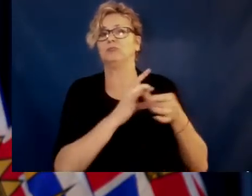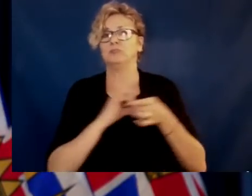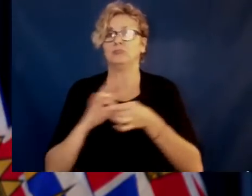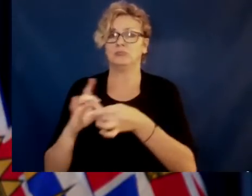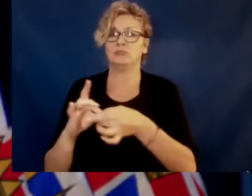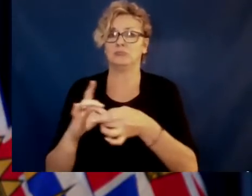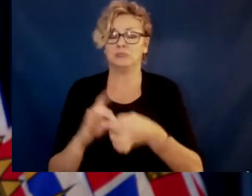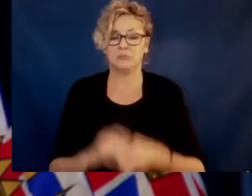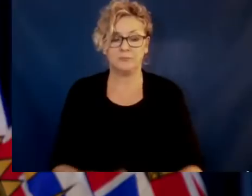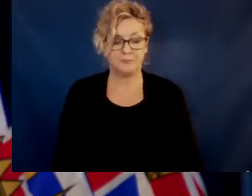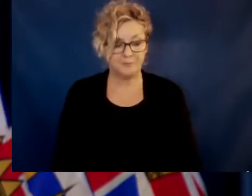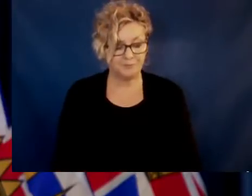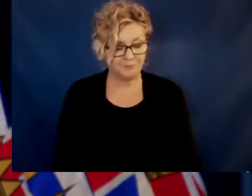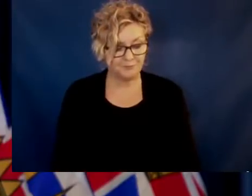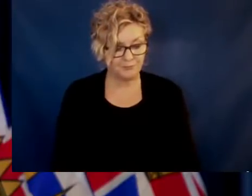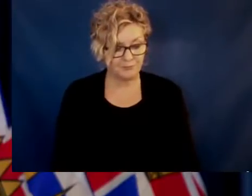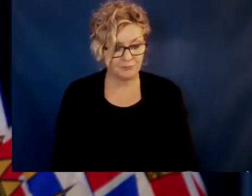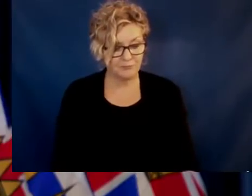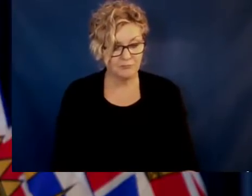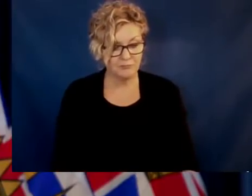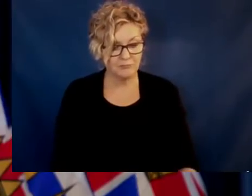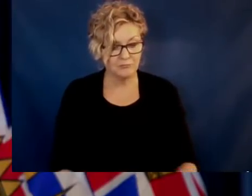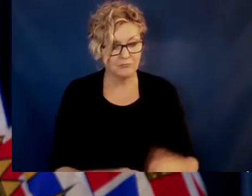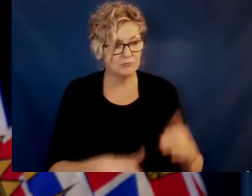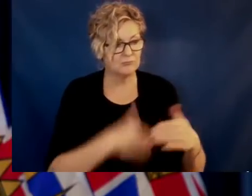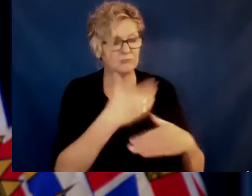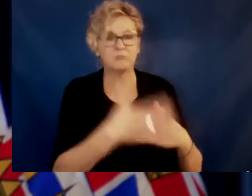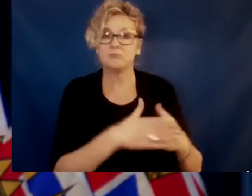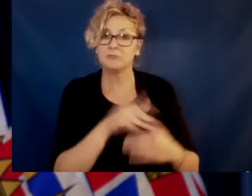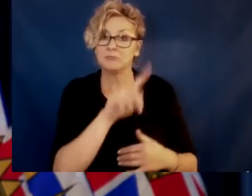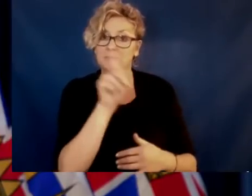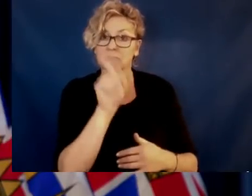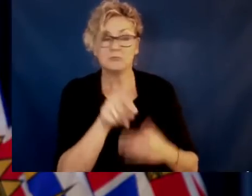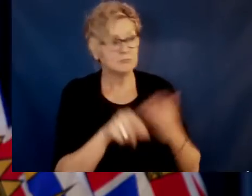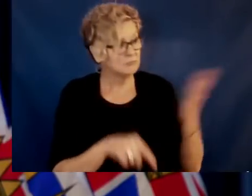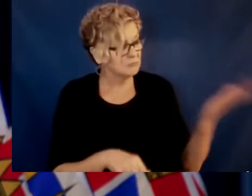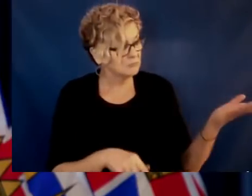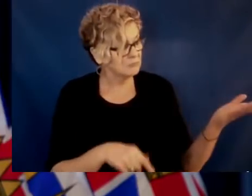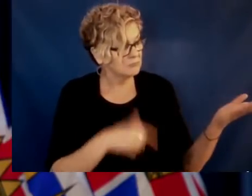looking at the proportion of cases that are explained or